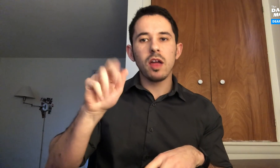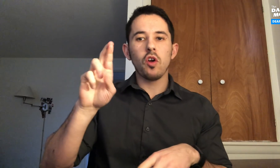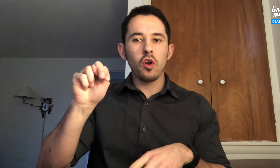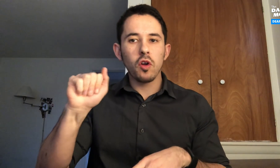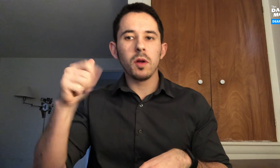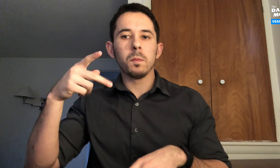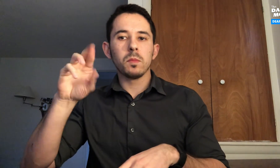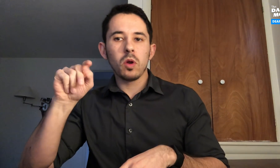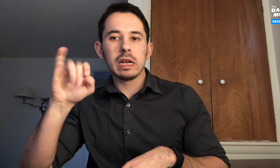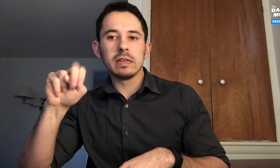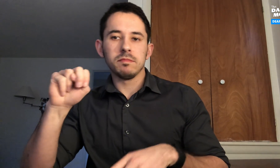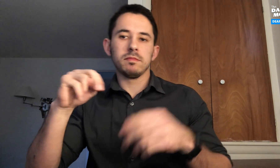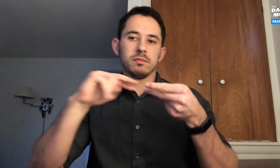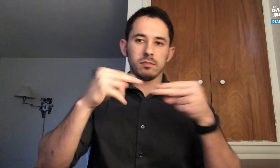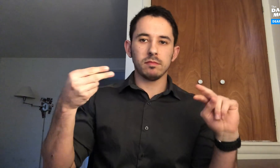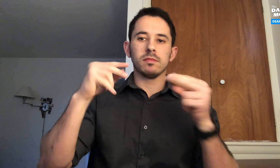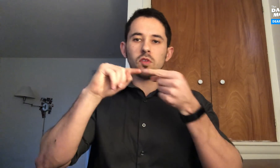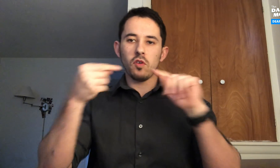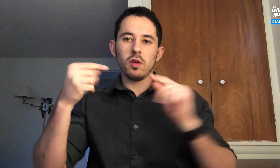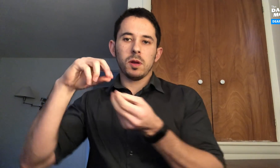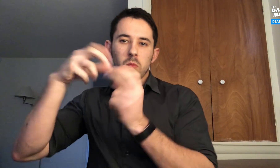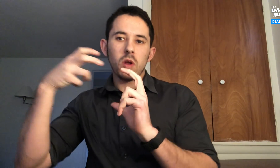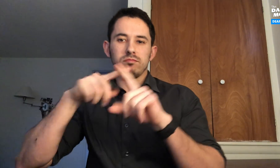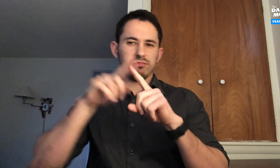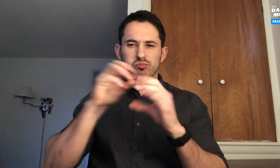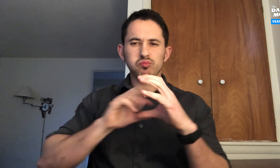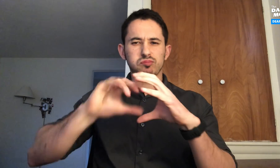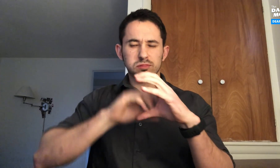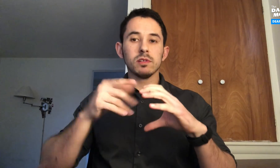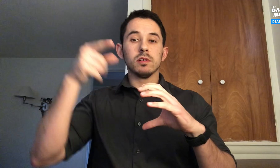RNA, and protein.